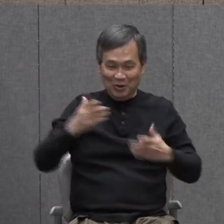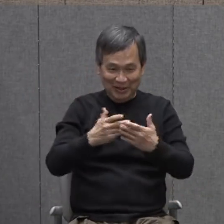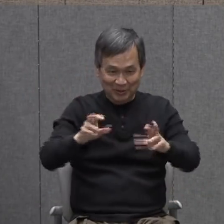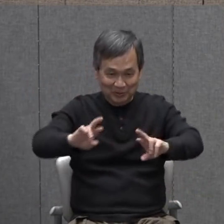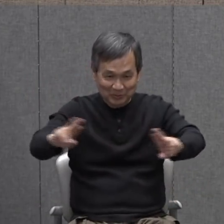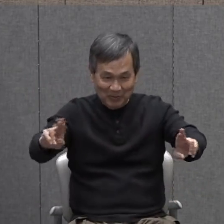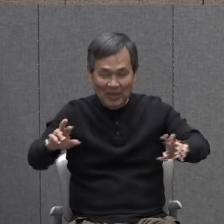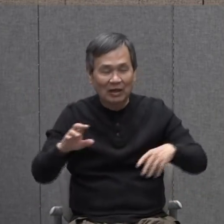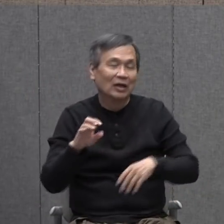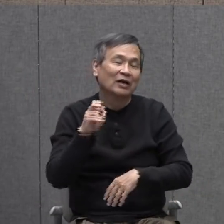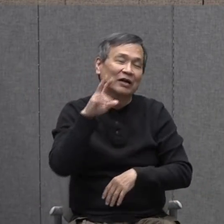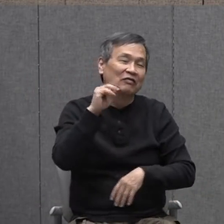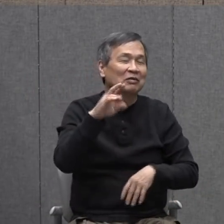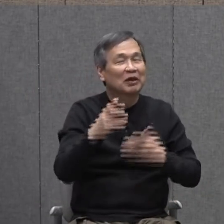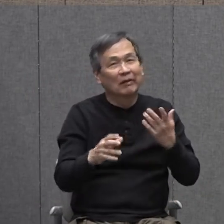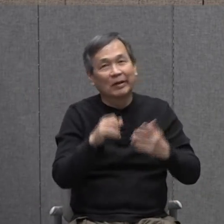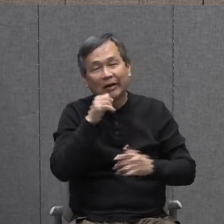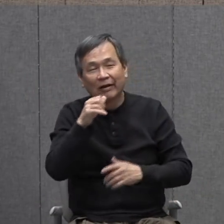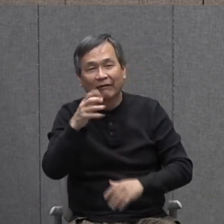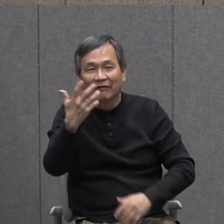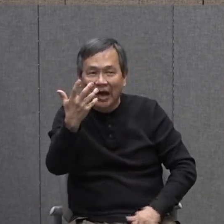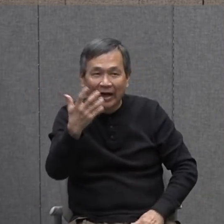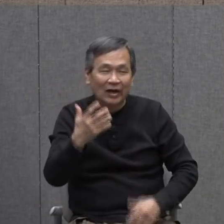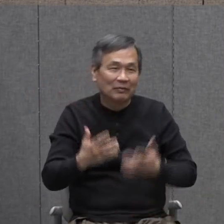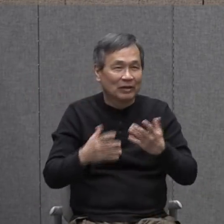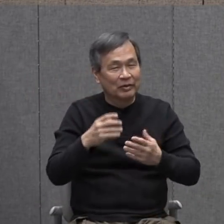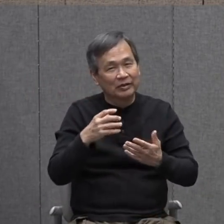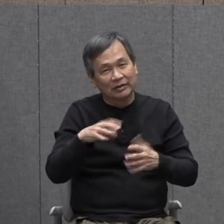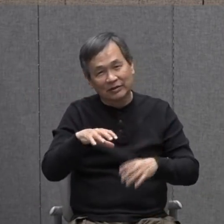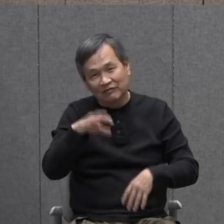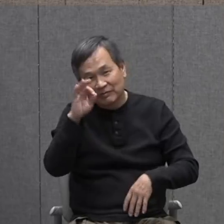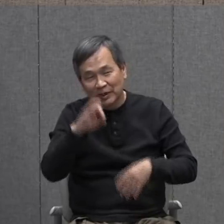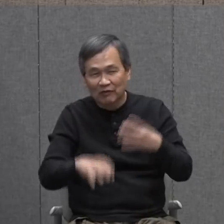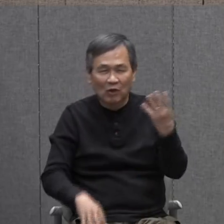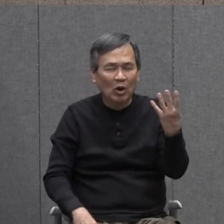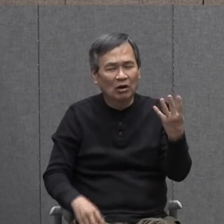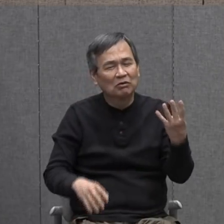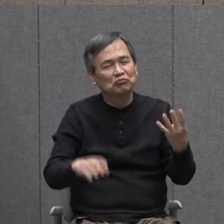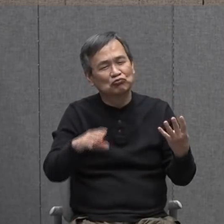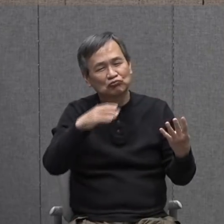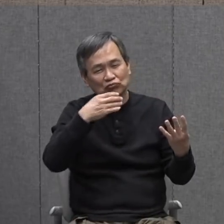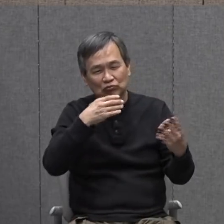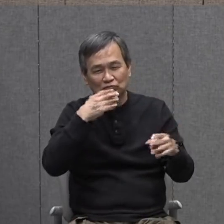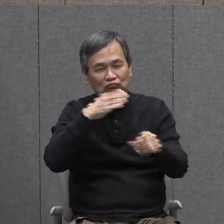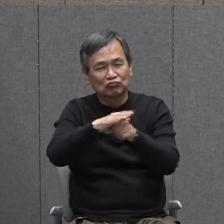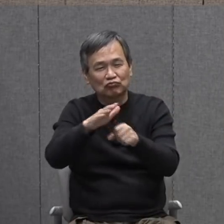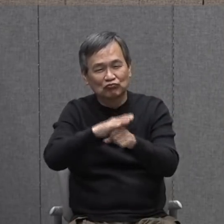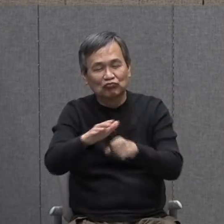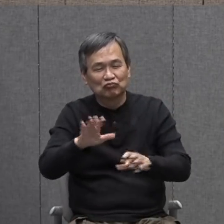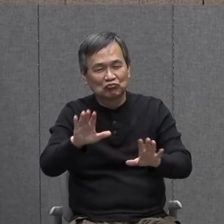Even if you didn't get five and you only found four, it's really okay. And if this is something you want to do later